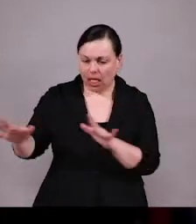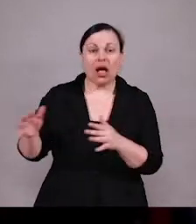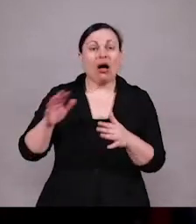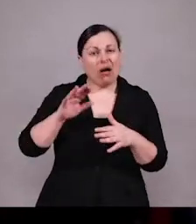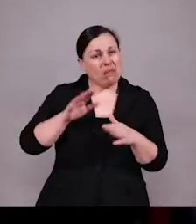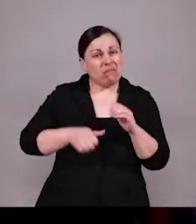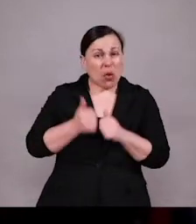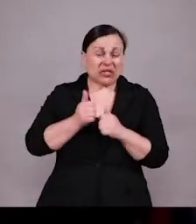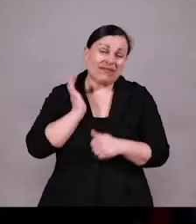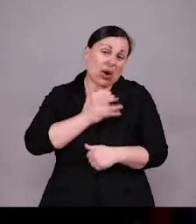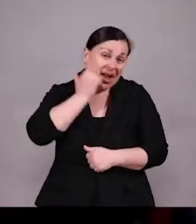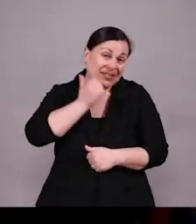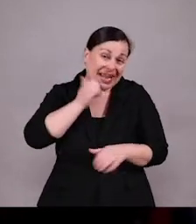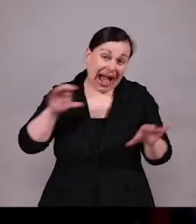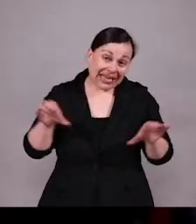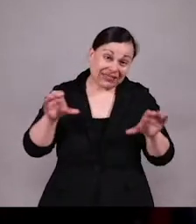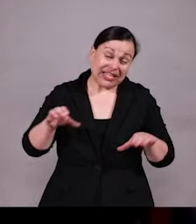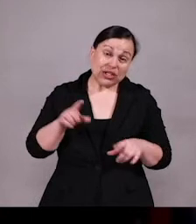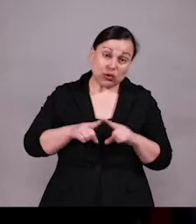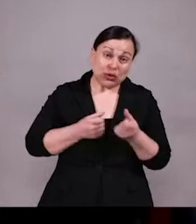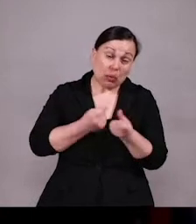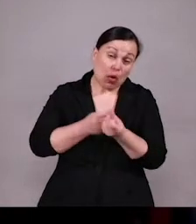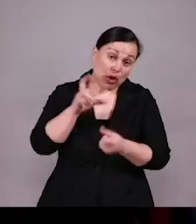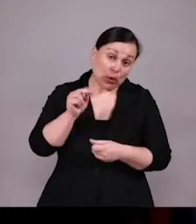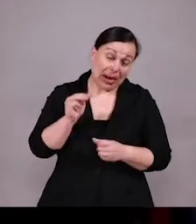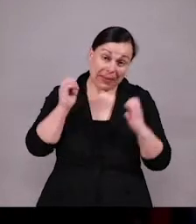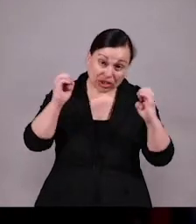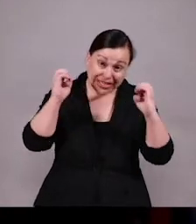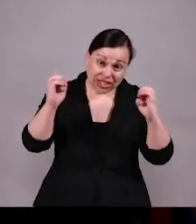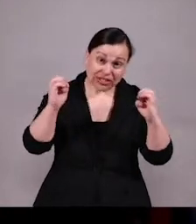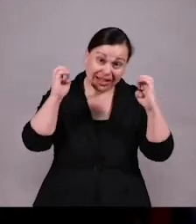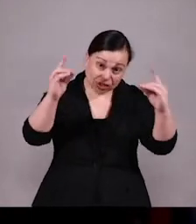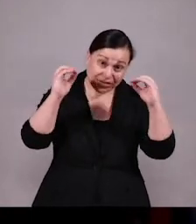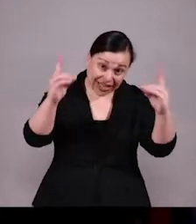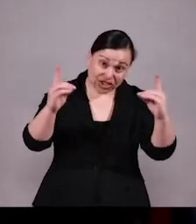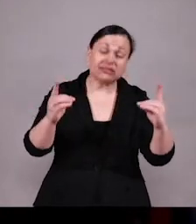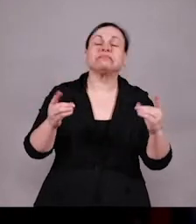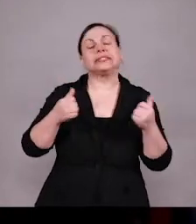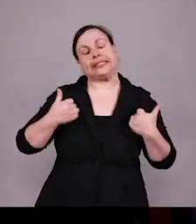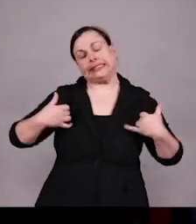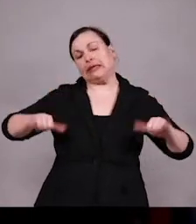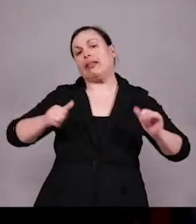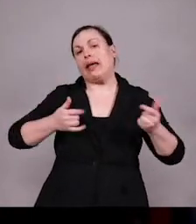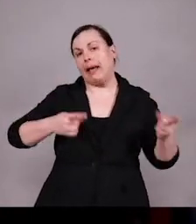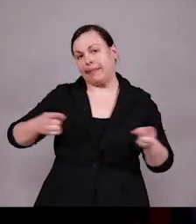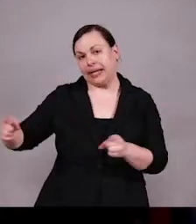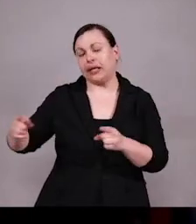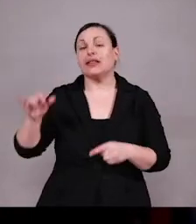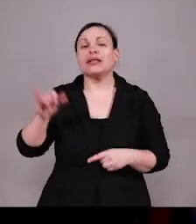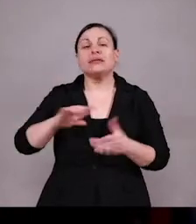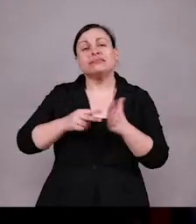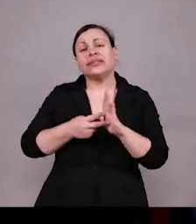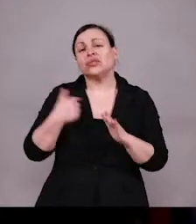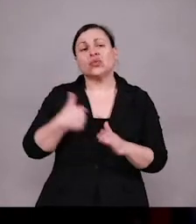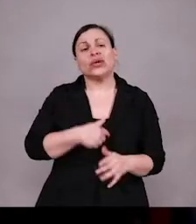strategic planning are underway. This includes a process to articulate and affirm our core values, a